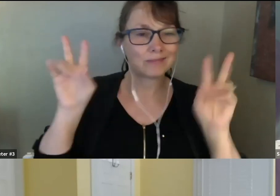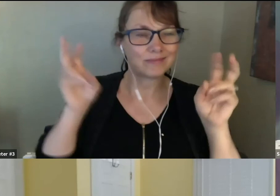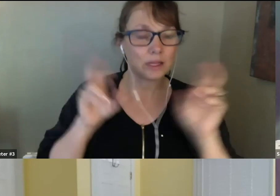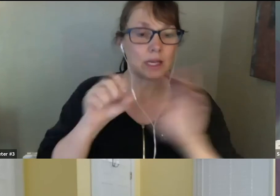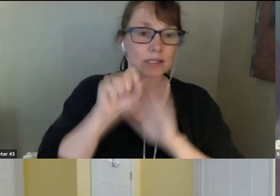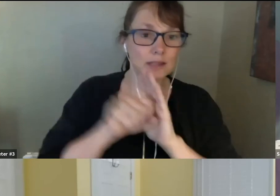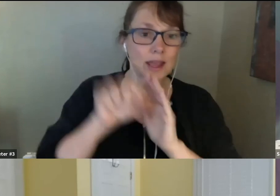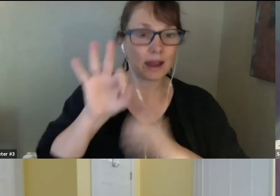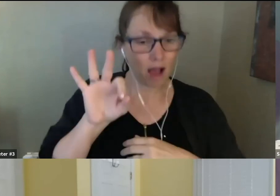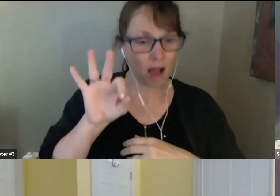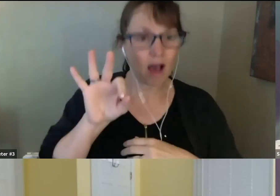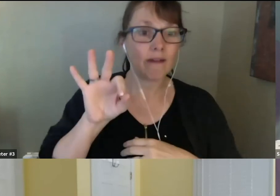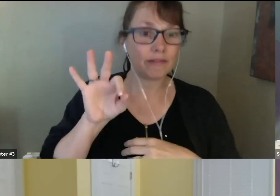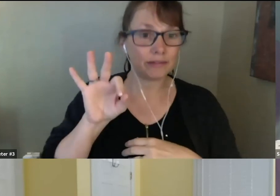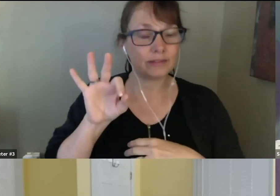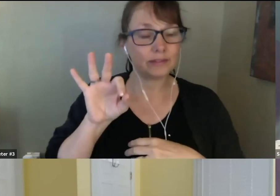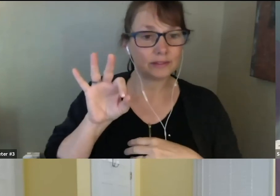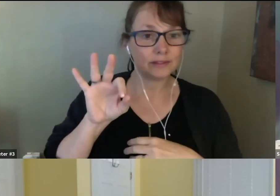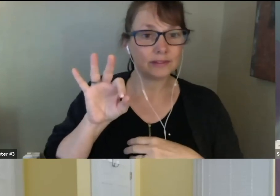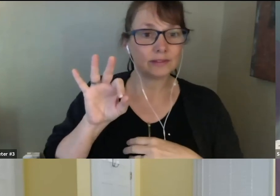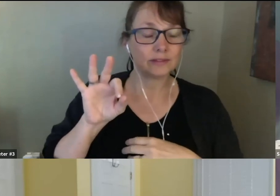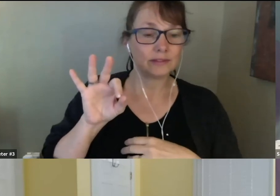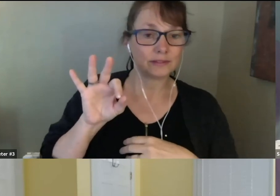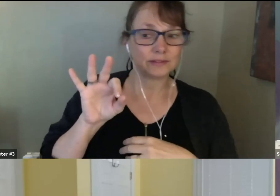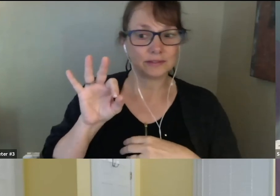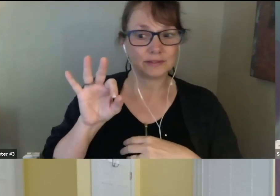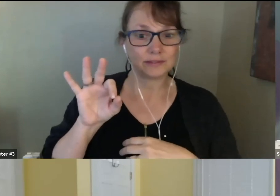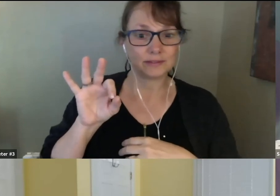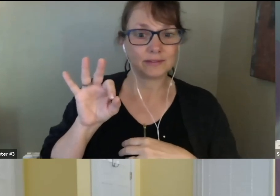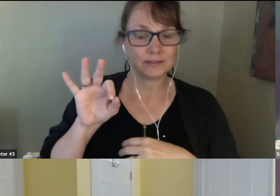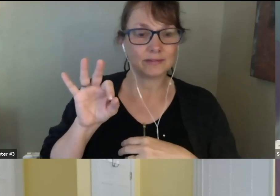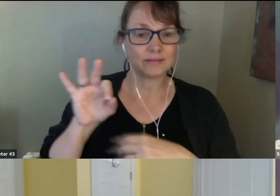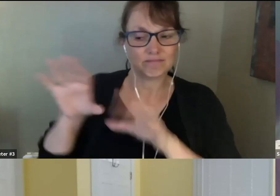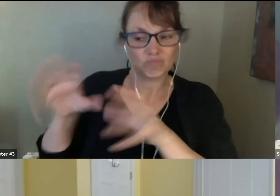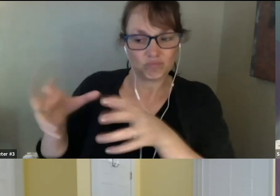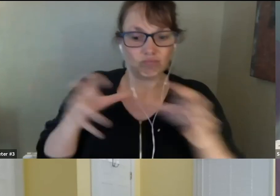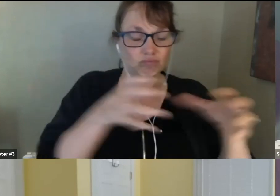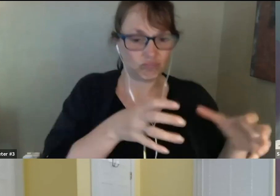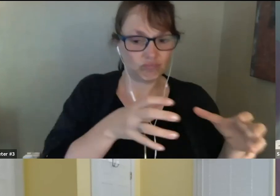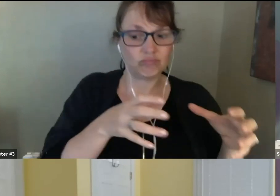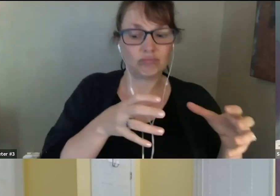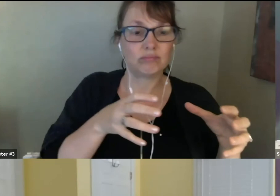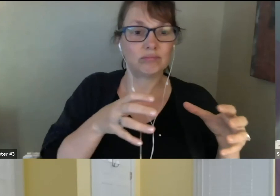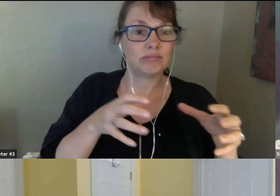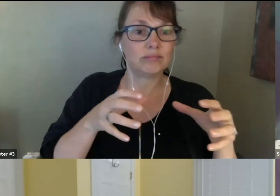intelligence or any of these areas and look to potentially publish these in the peer-reviewed